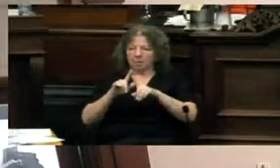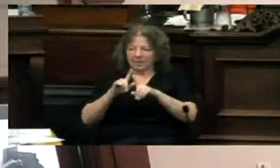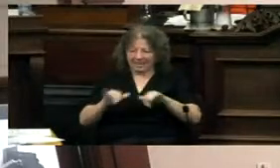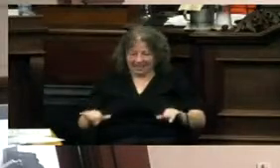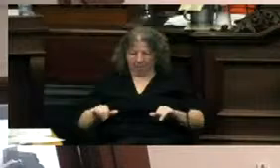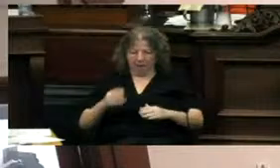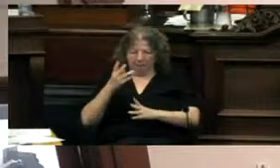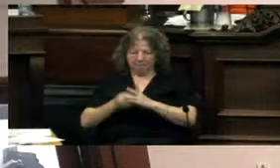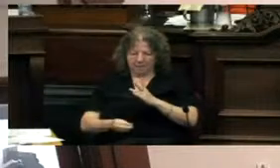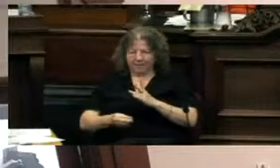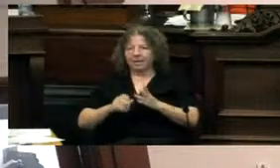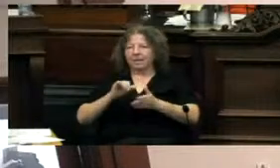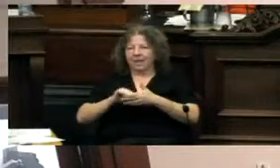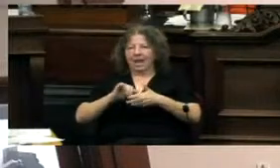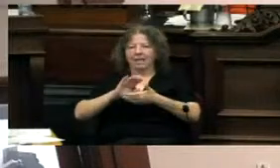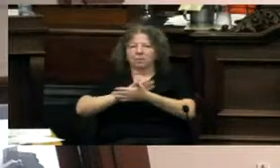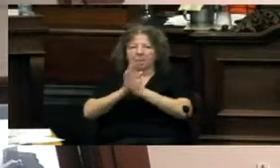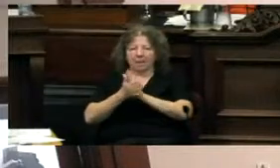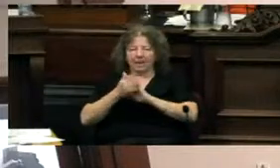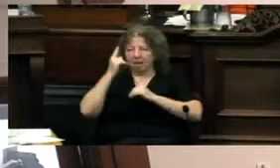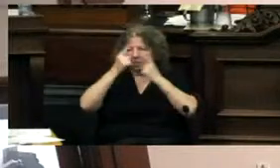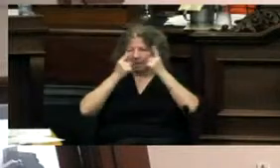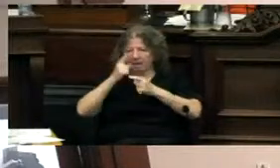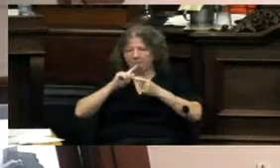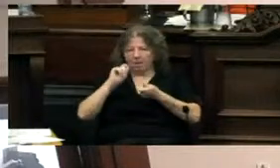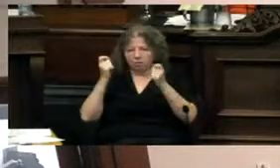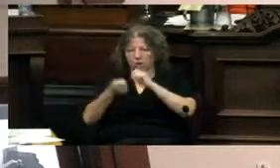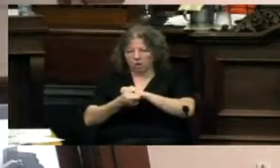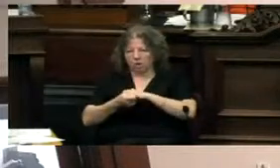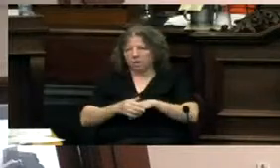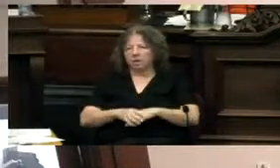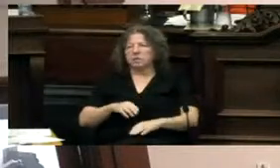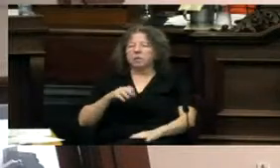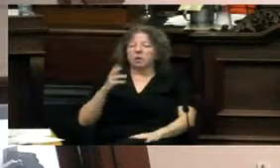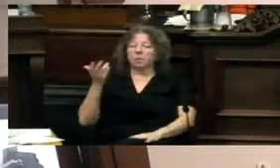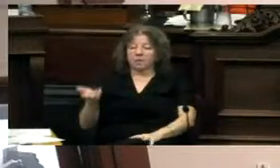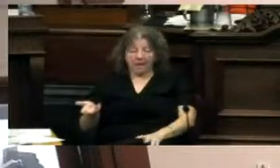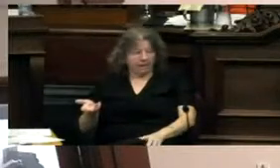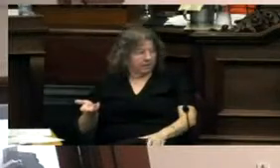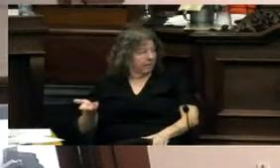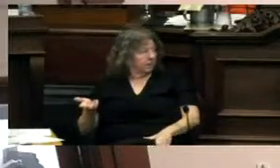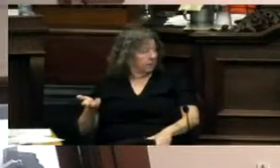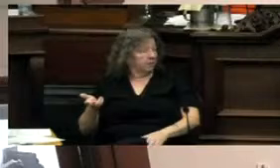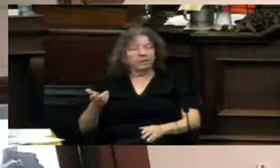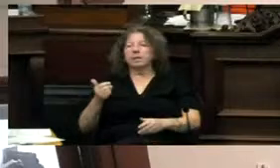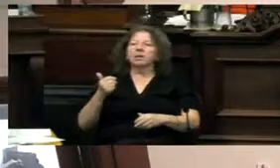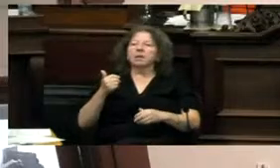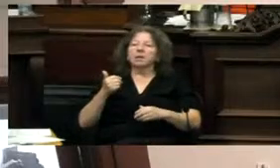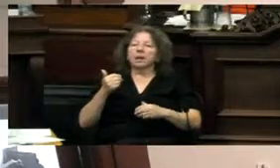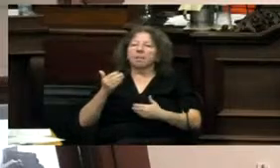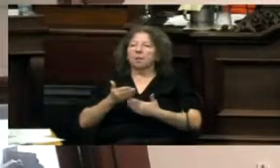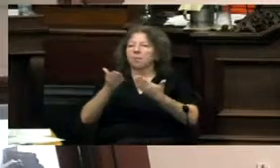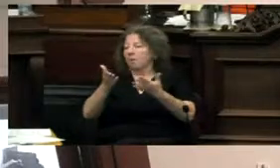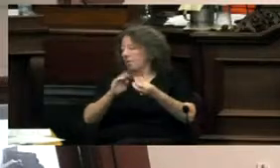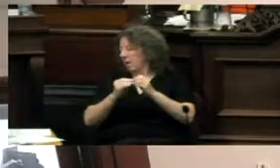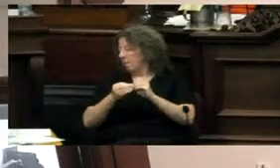meeting and the business has moved forward. But when it comes to two people missing at the same time, that's when this